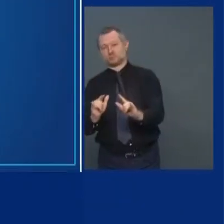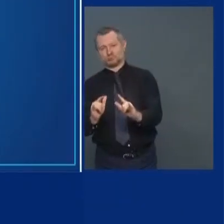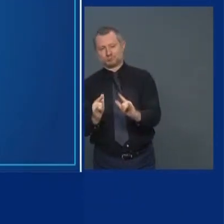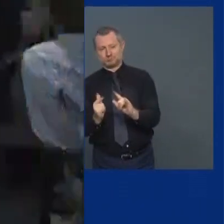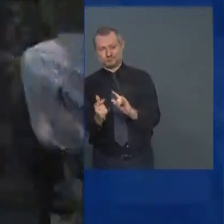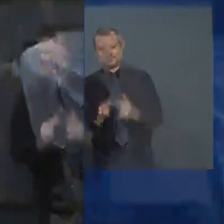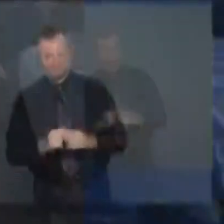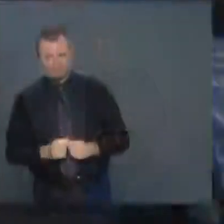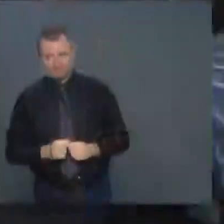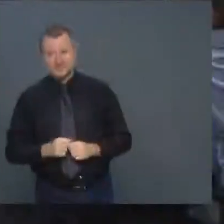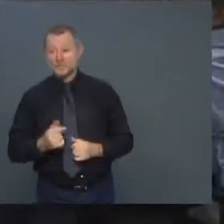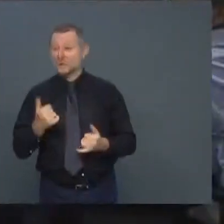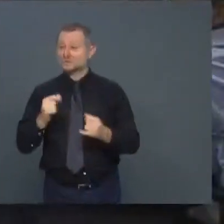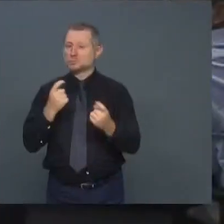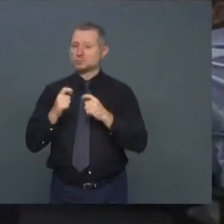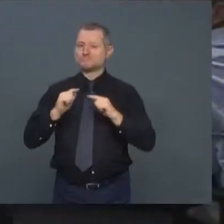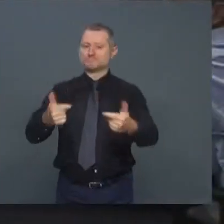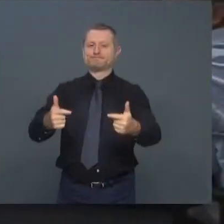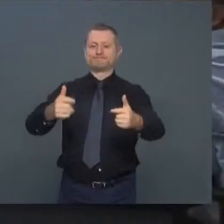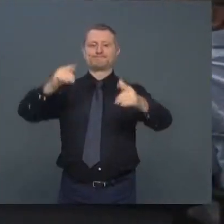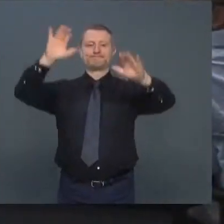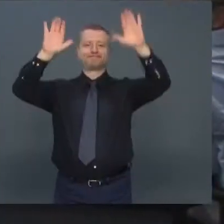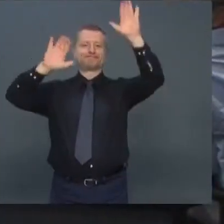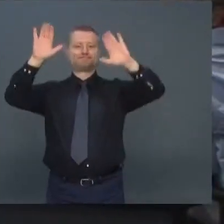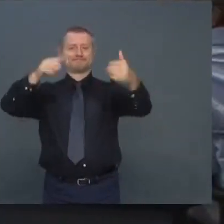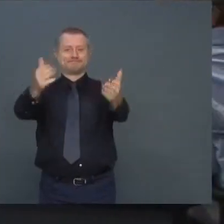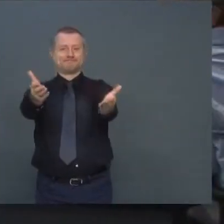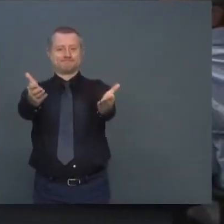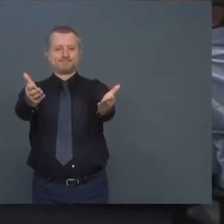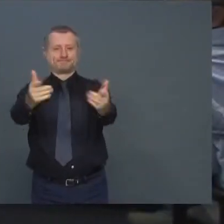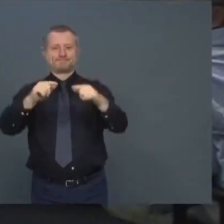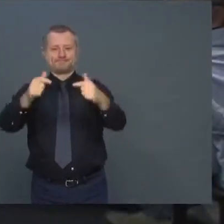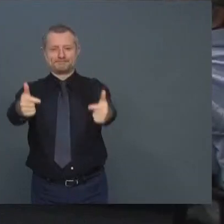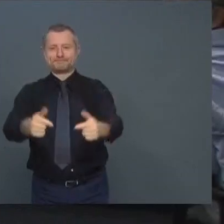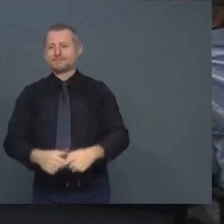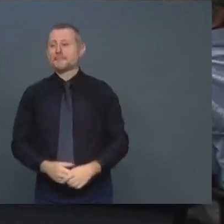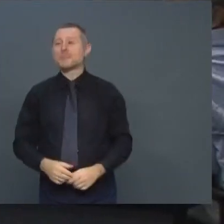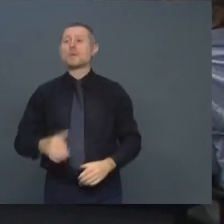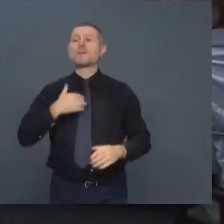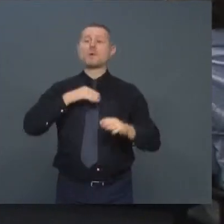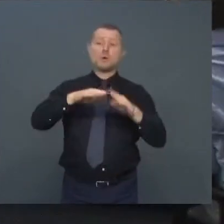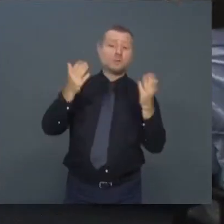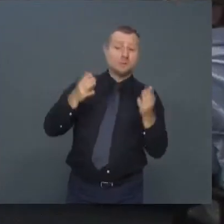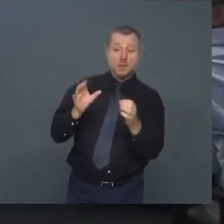BECAUSE WE ARE NEW YORK, TOUGH, SMART, UNITED, DISCIPLINED, AND LOVING.